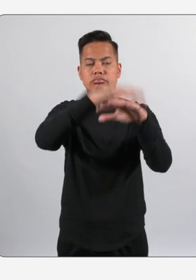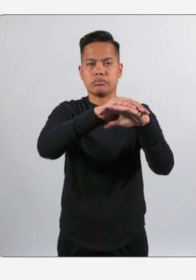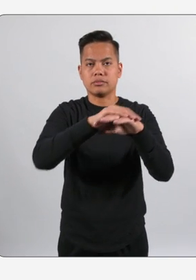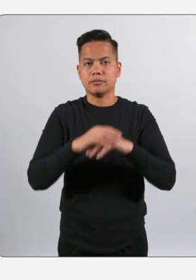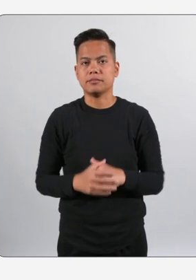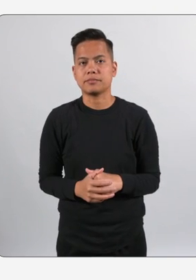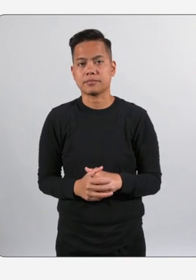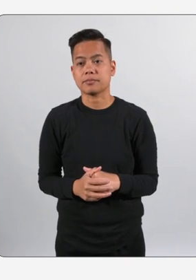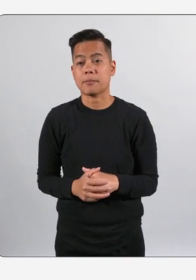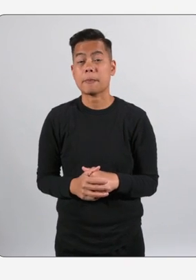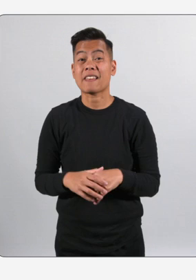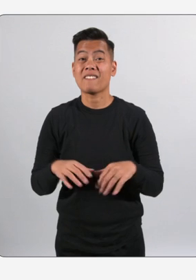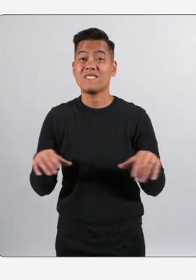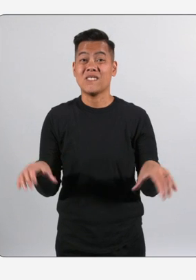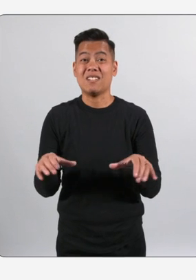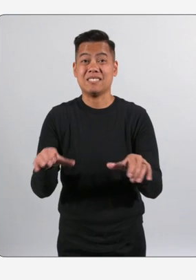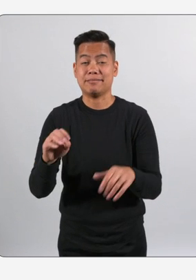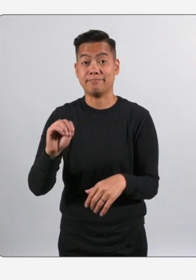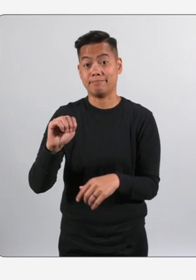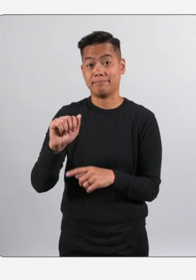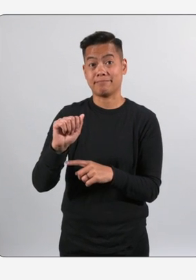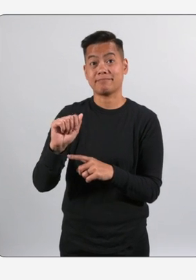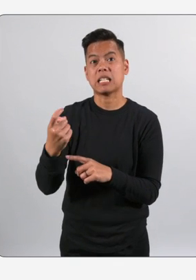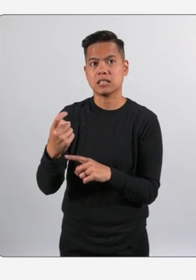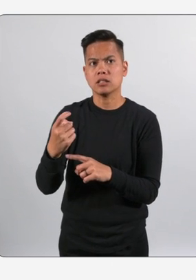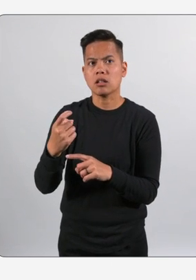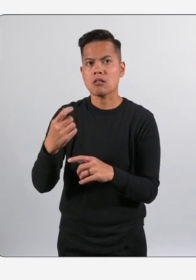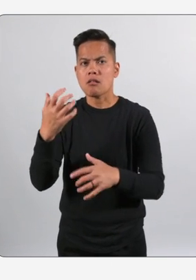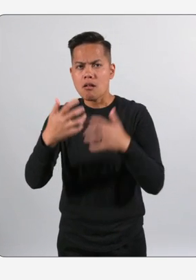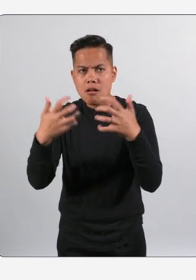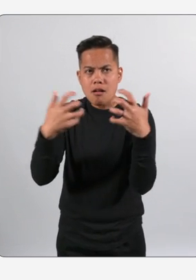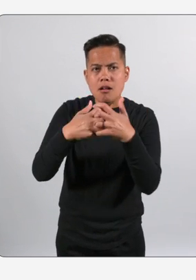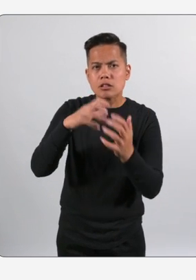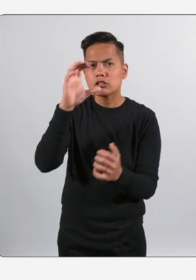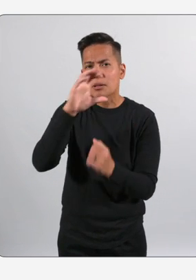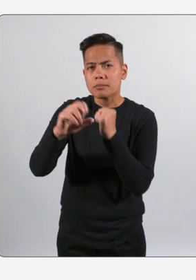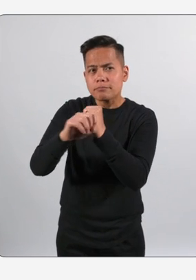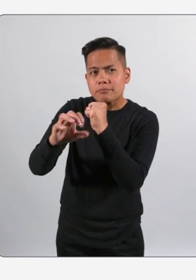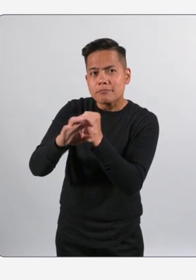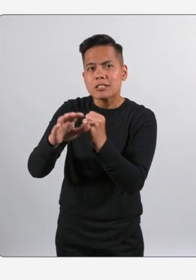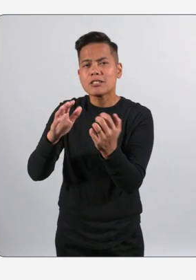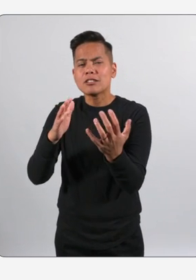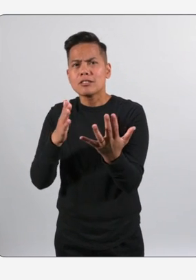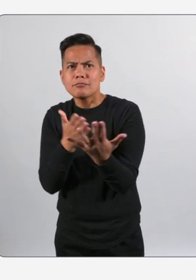Performance Max complements your search campaigns to drive incremental performance across all of Google's ad inventory.